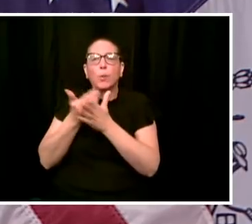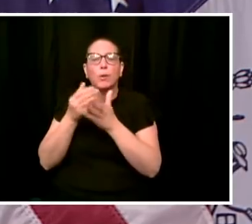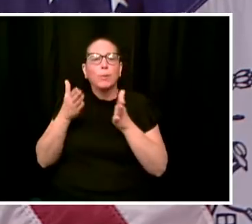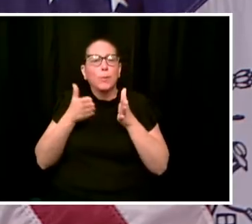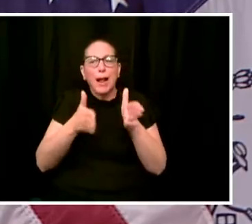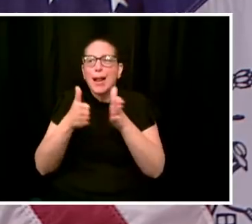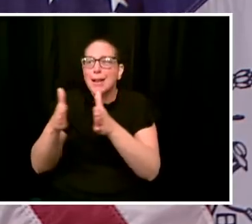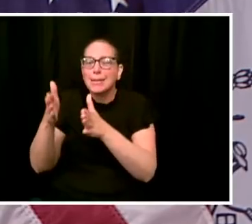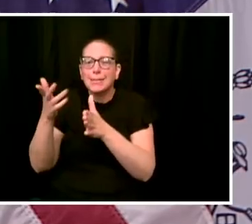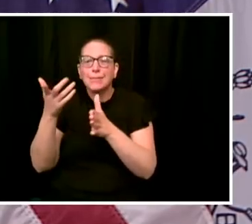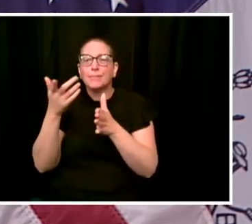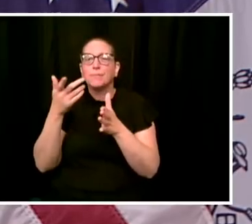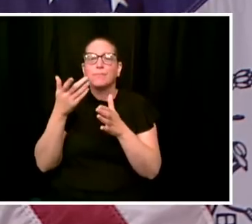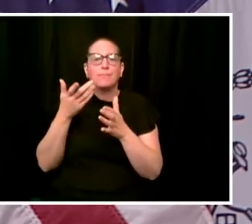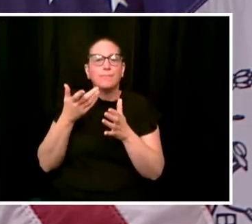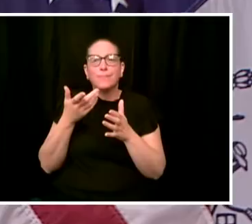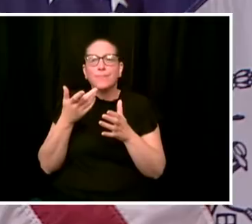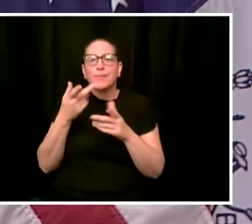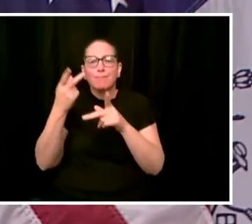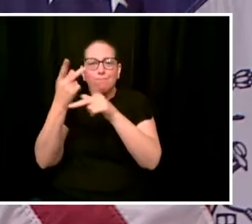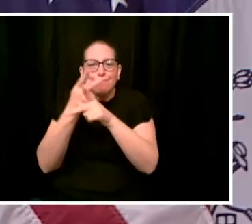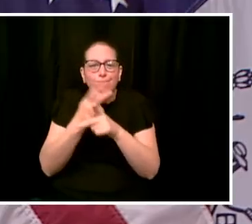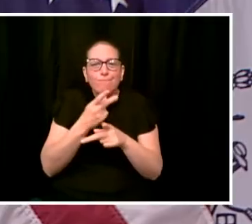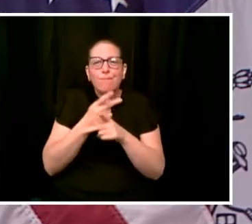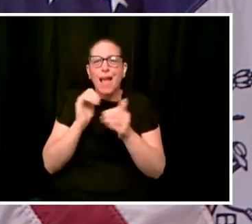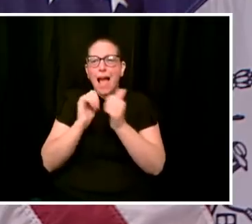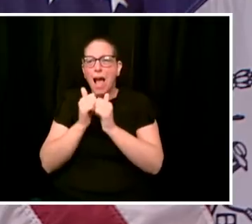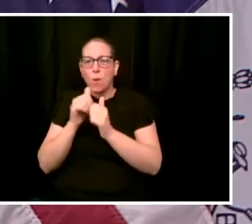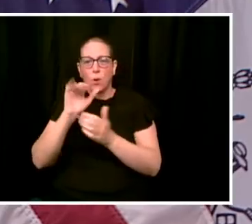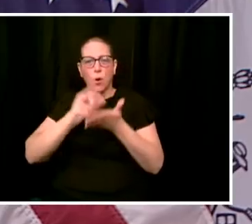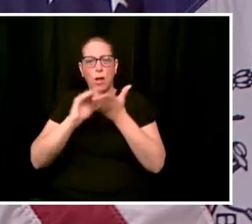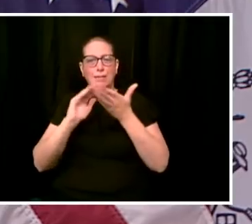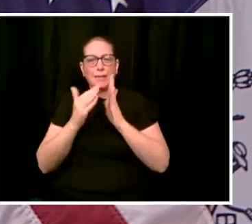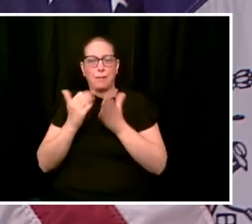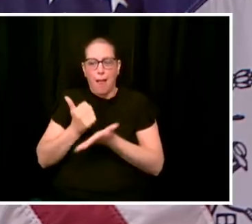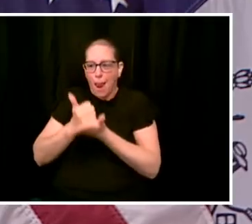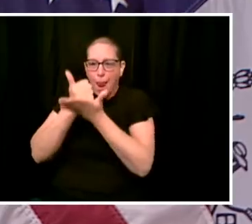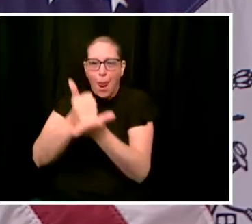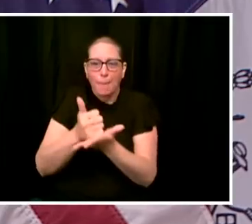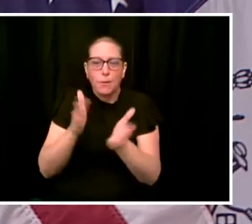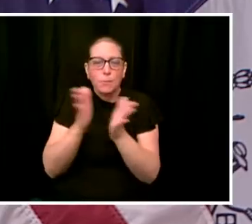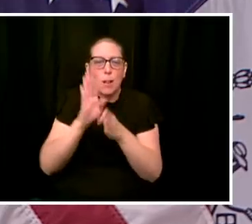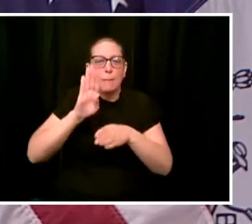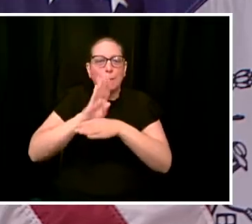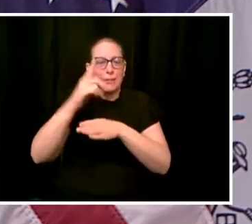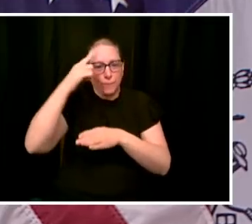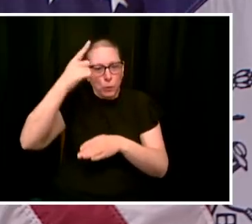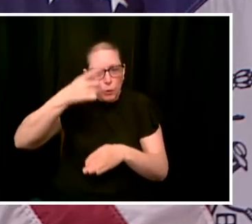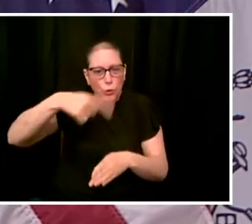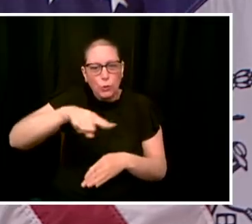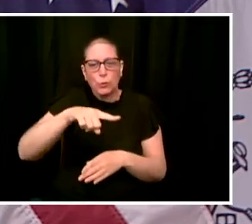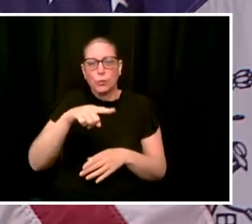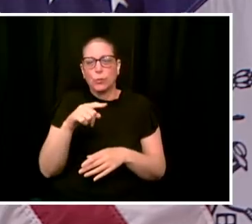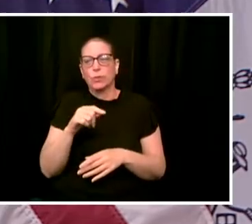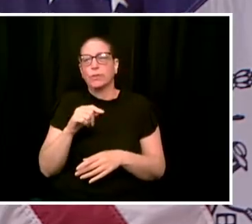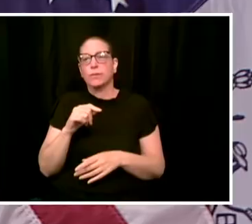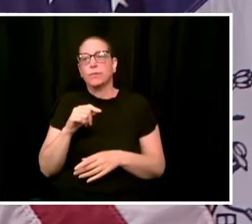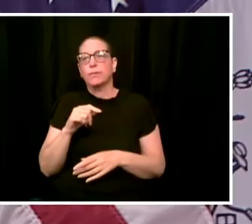LIGHT OF THIS AND TO STREAMLINE THE WAY THEY GET ANSWERS AND SUPPORT FROM THE CITY GOVNME